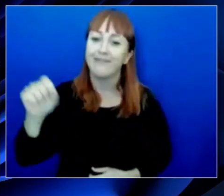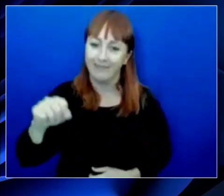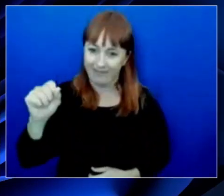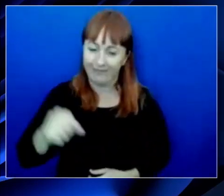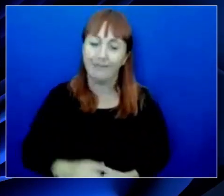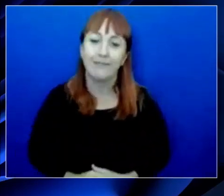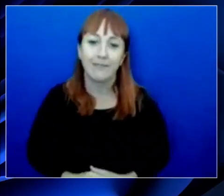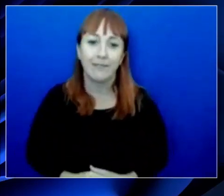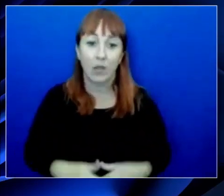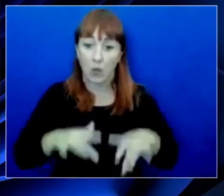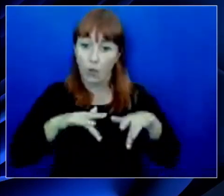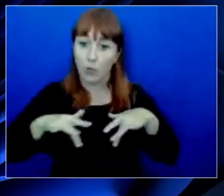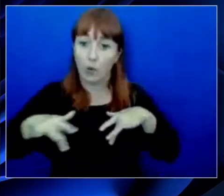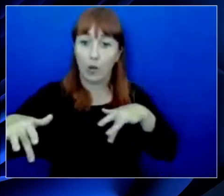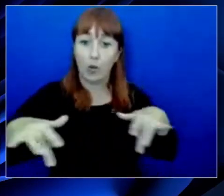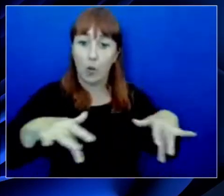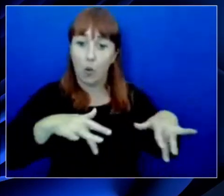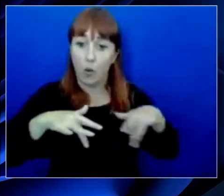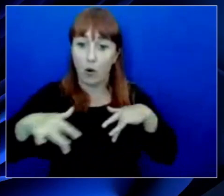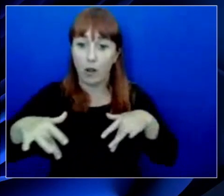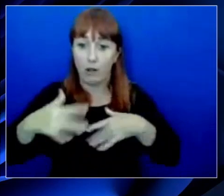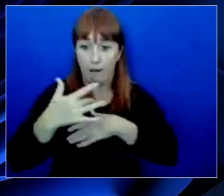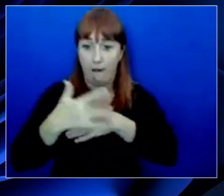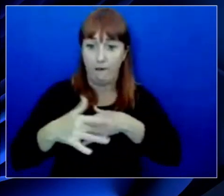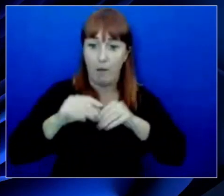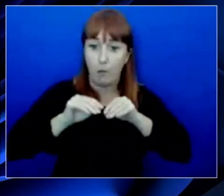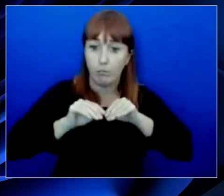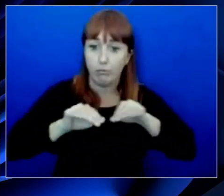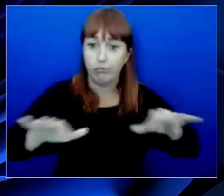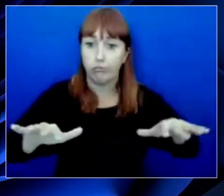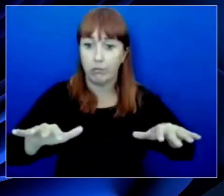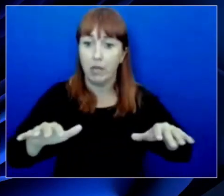this recording is going to be made available.